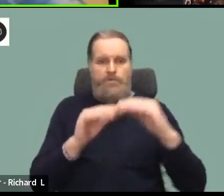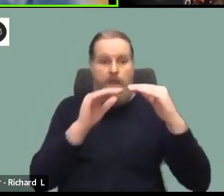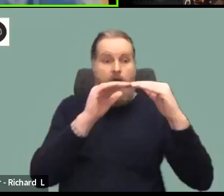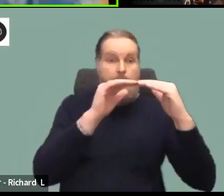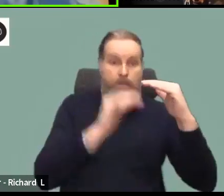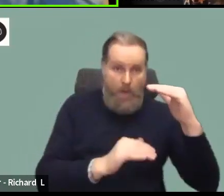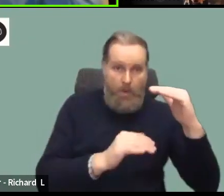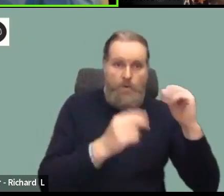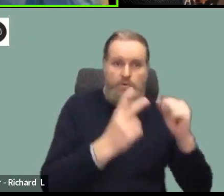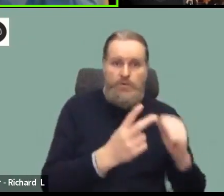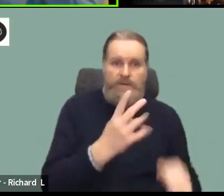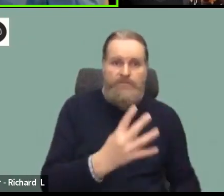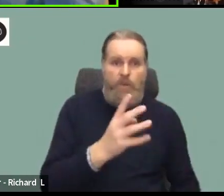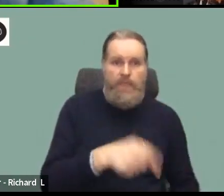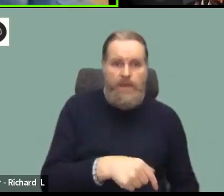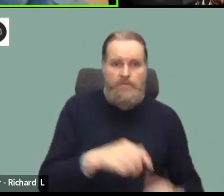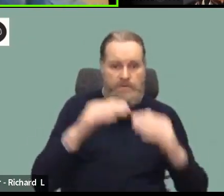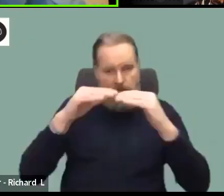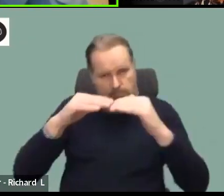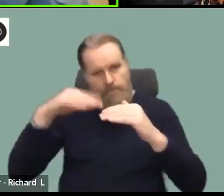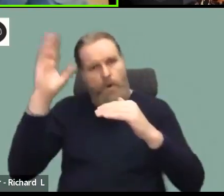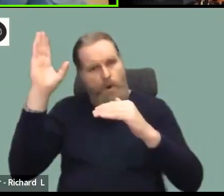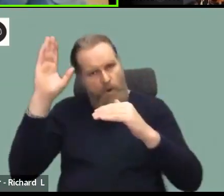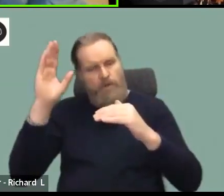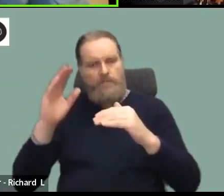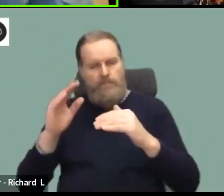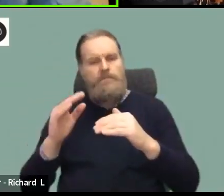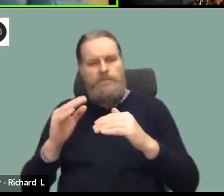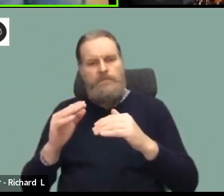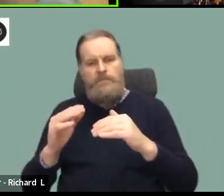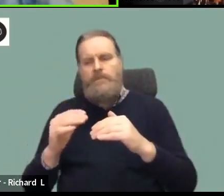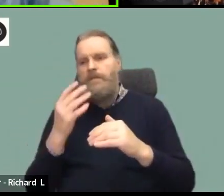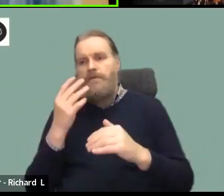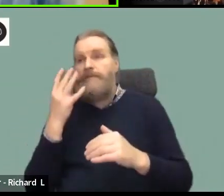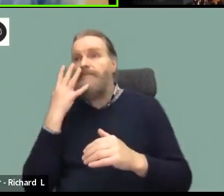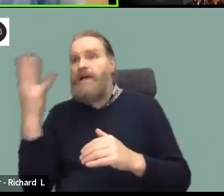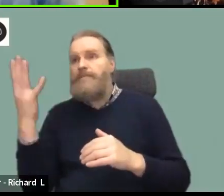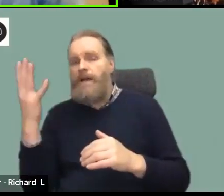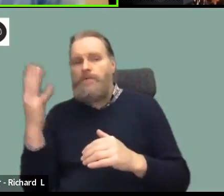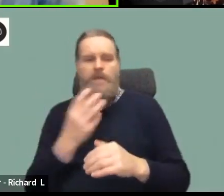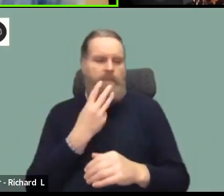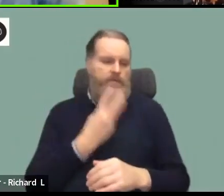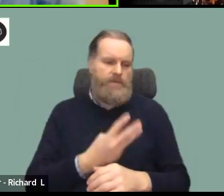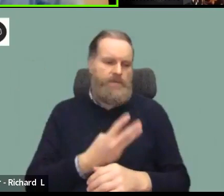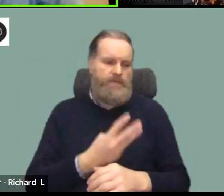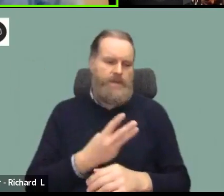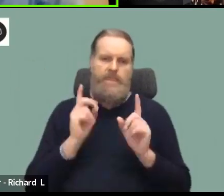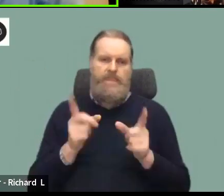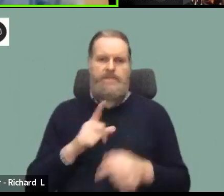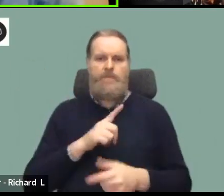that that wage level. l was trying to make it l was trying to make it less of an amount for people and under 24,000 so. I hope I hope that explains that I hope that explains that about